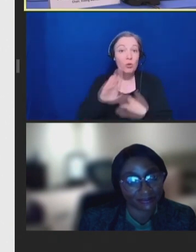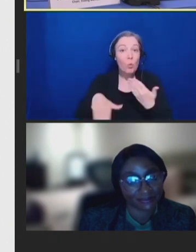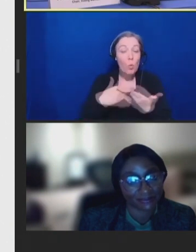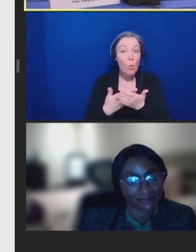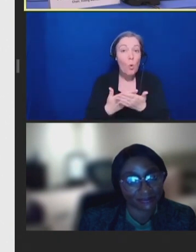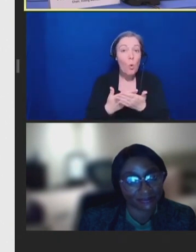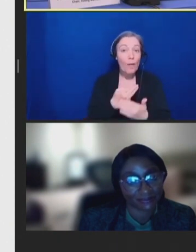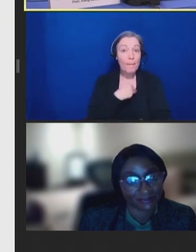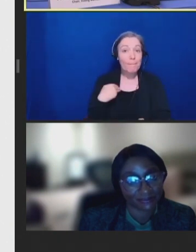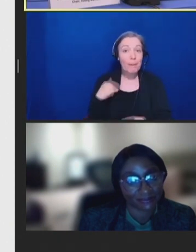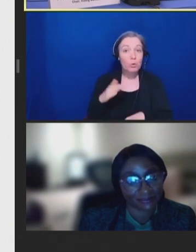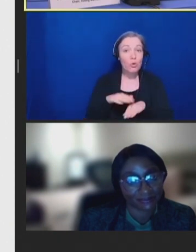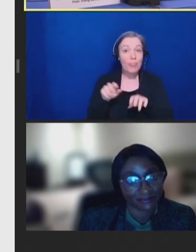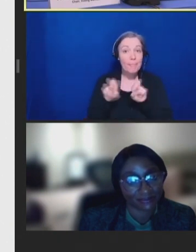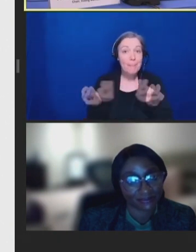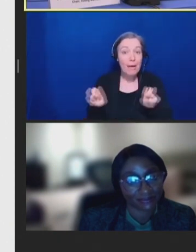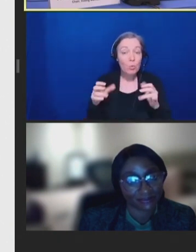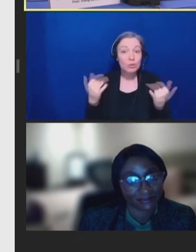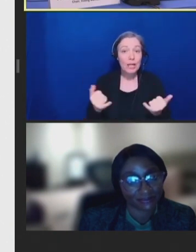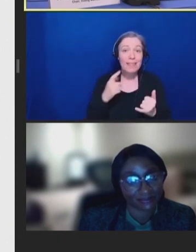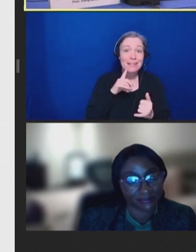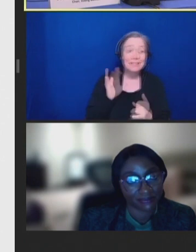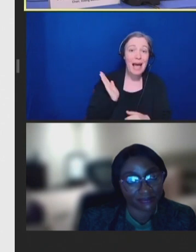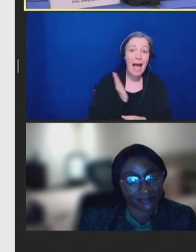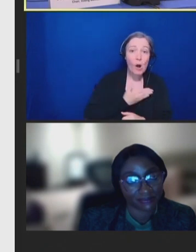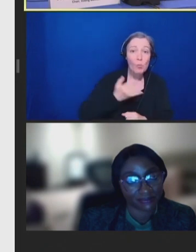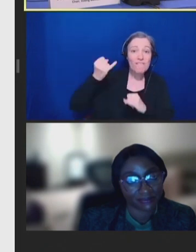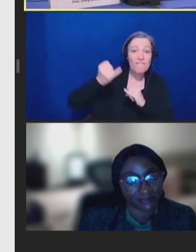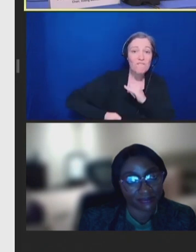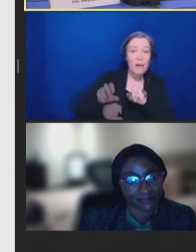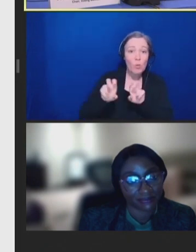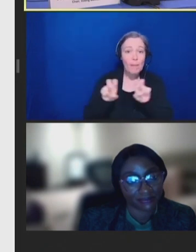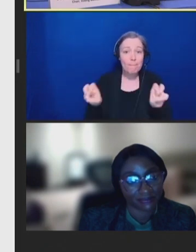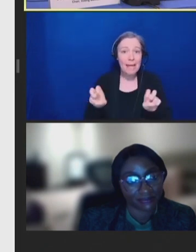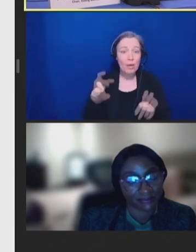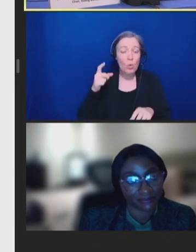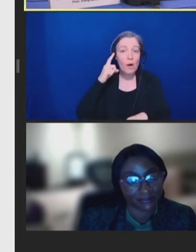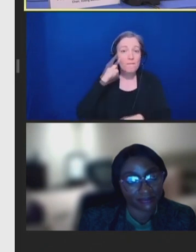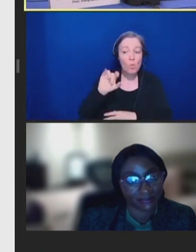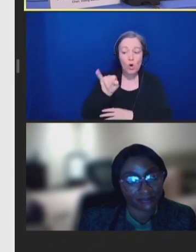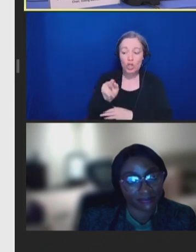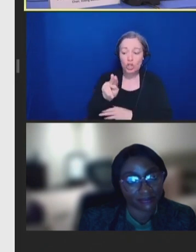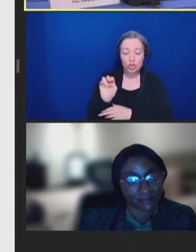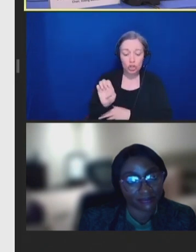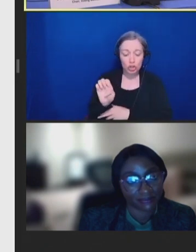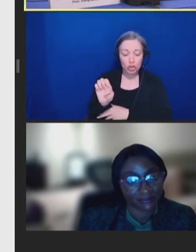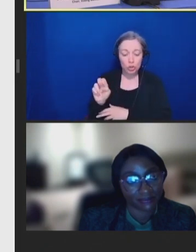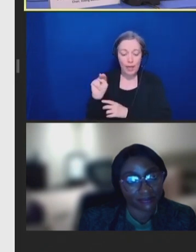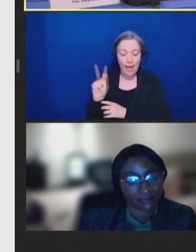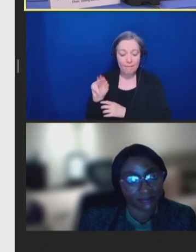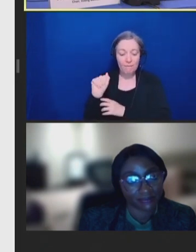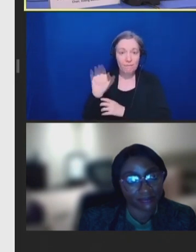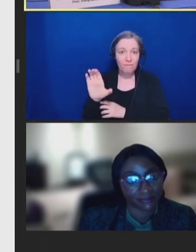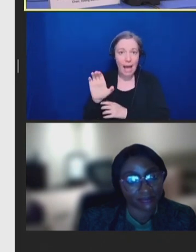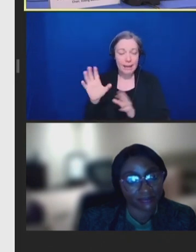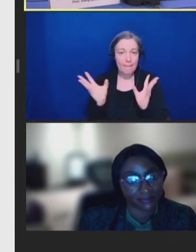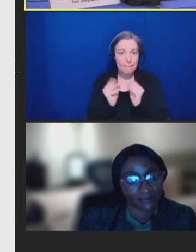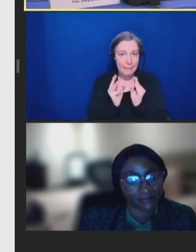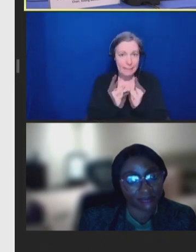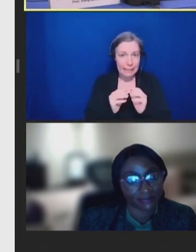And this is our final panel of our June NVAC meeting. I understand from Ann that we do not